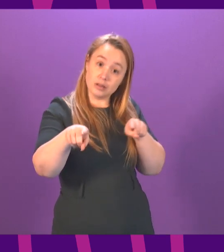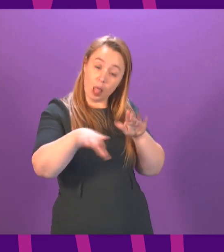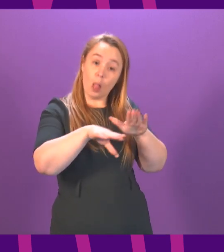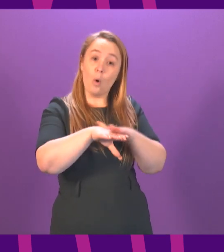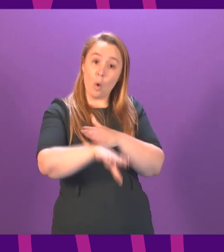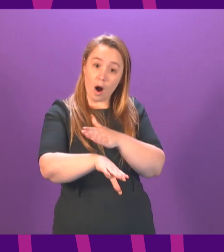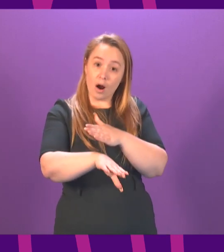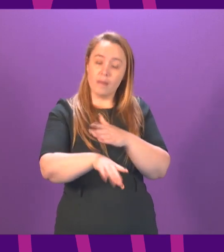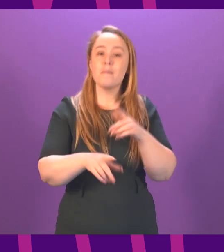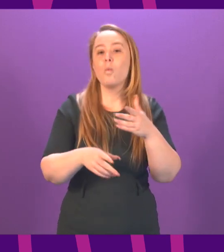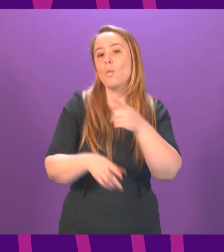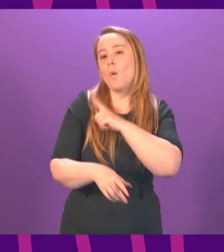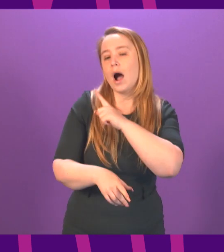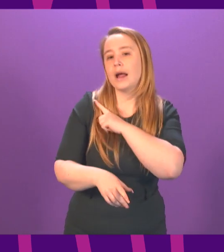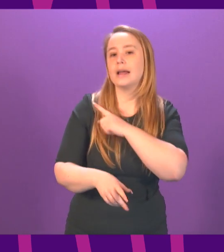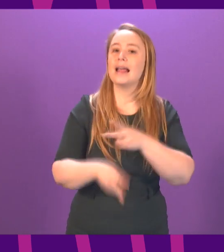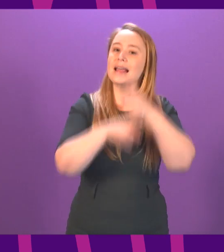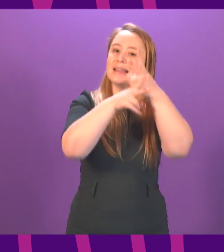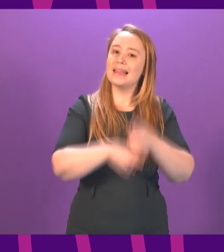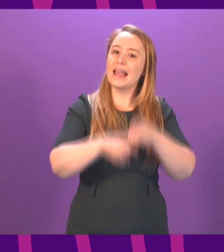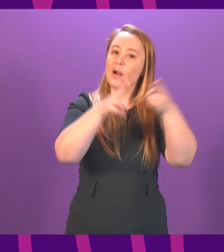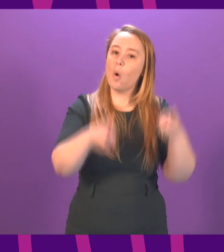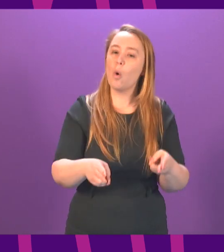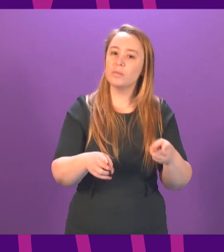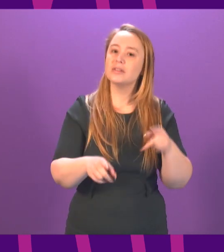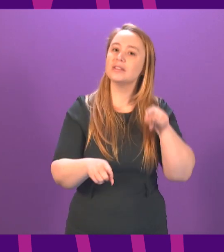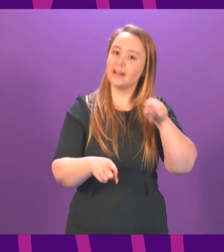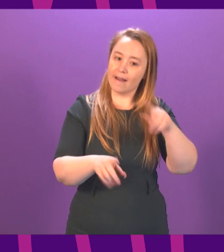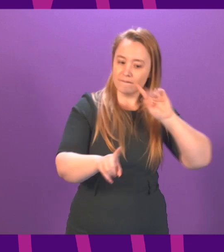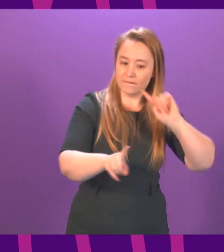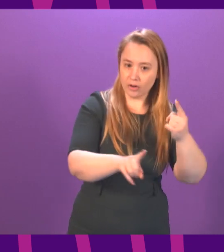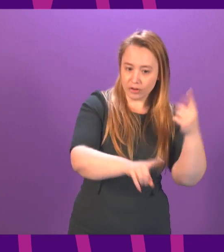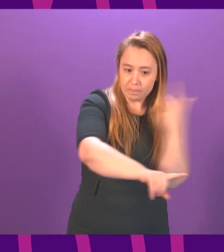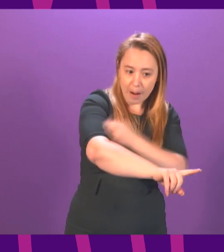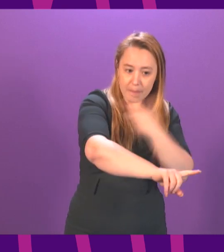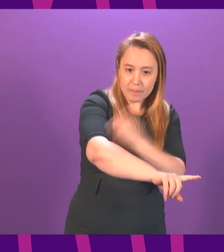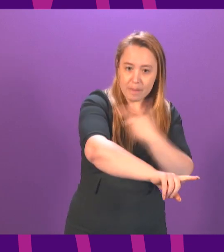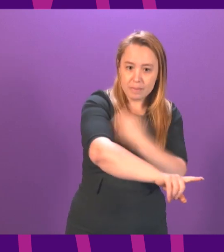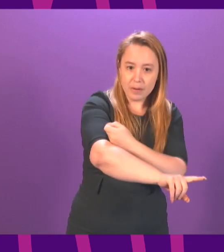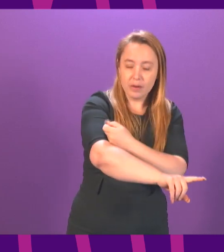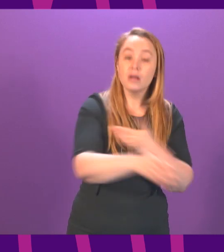does not wash. According to a new survey, England and Scotland are now in the same place